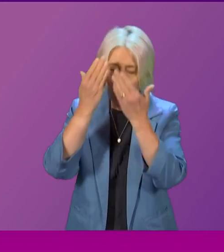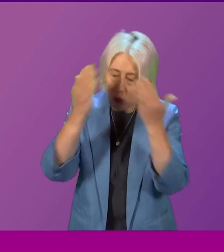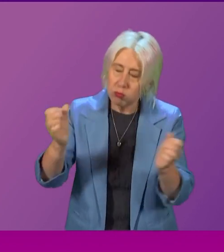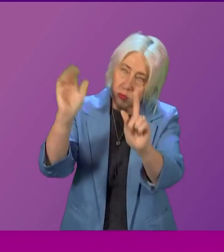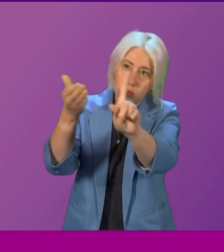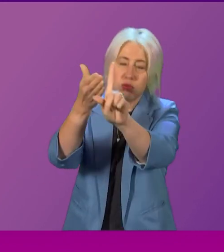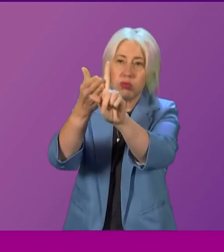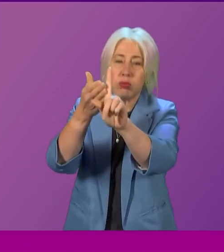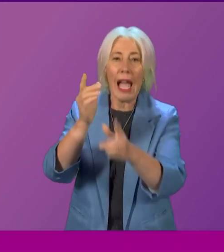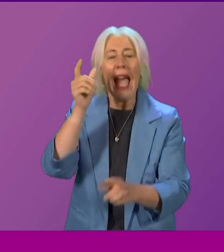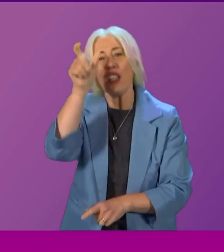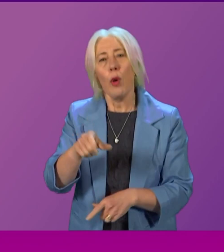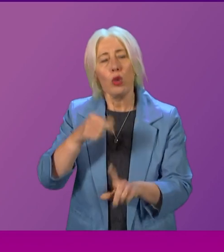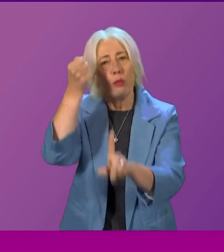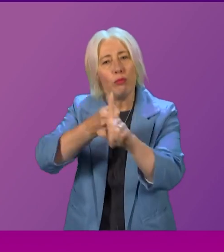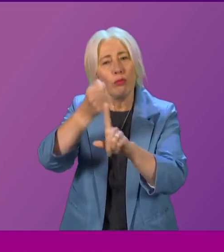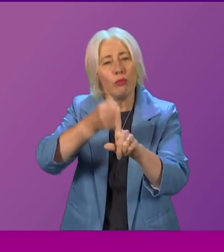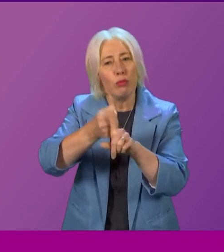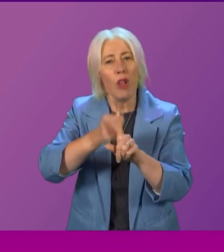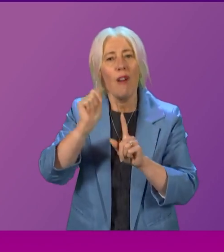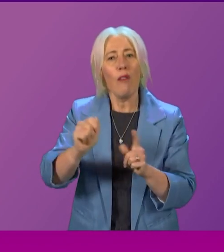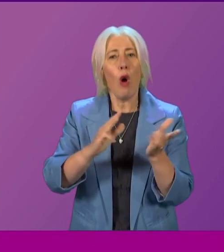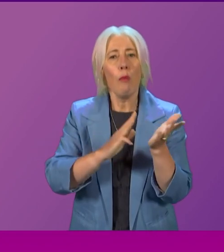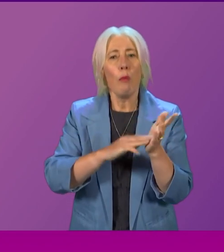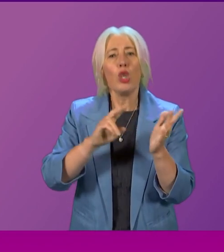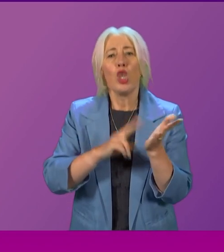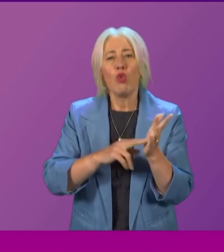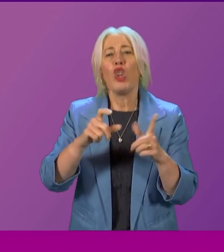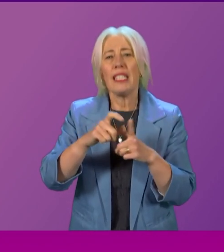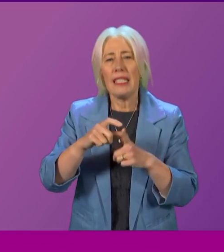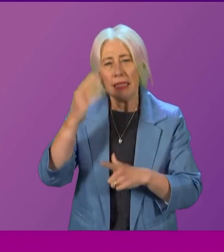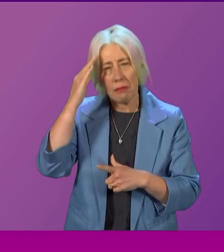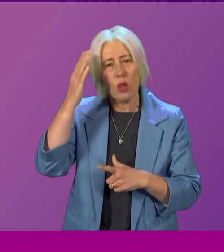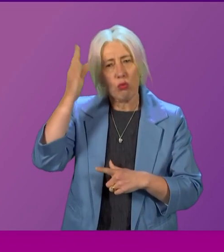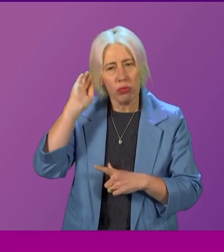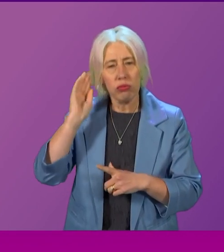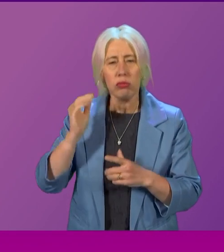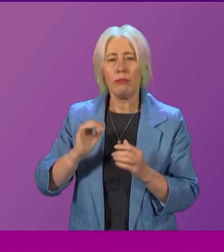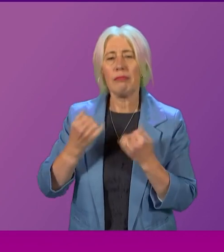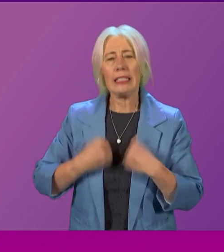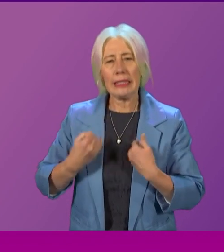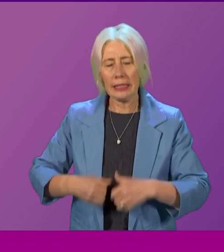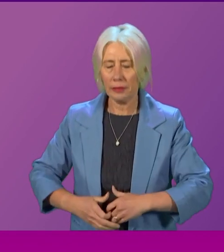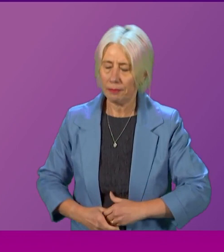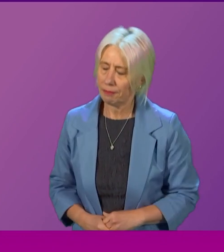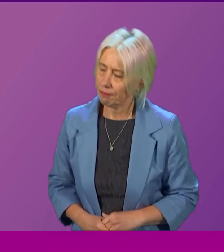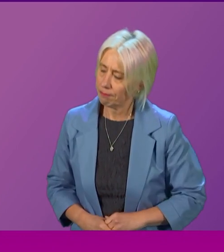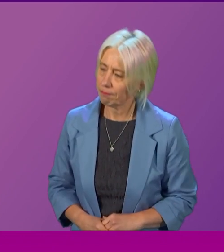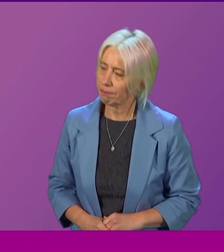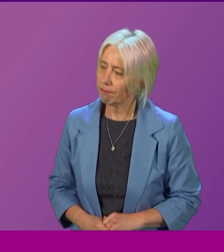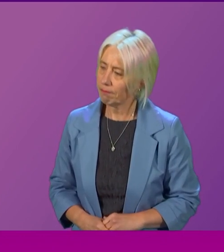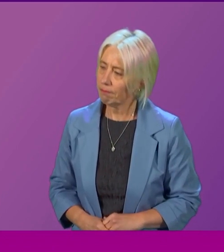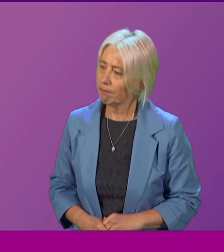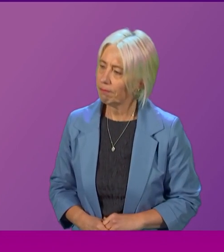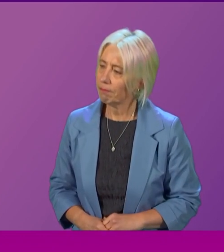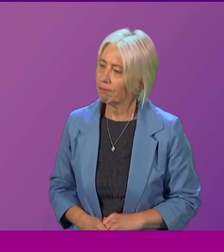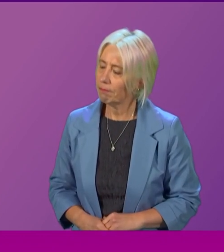disease.